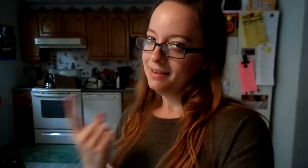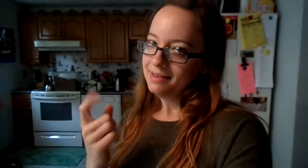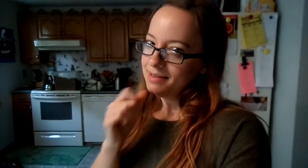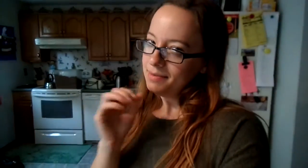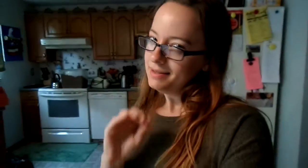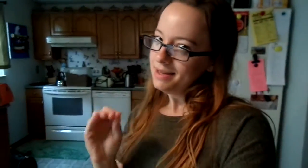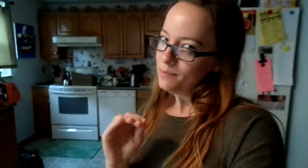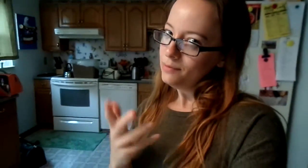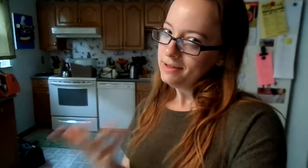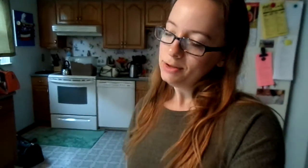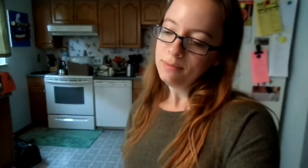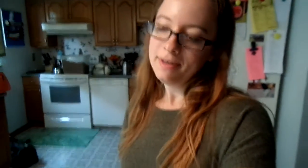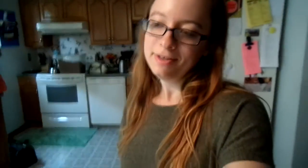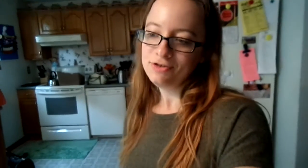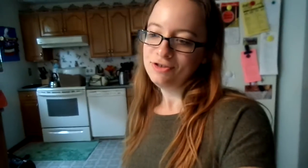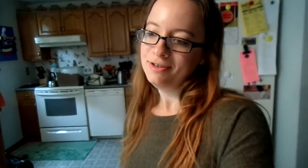Someone's not moving too much.